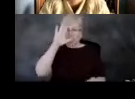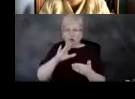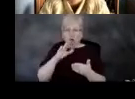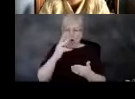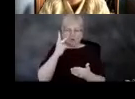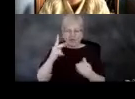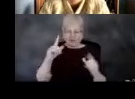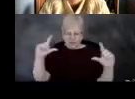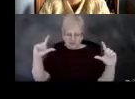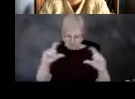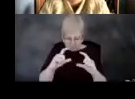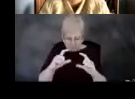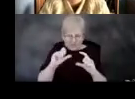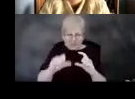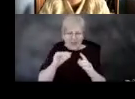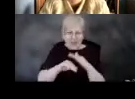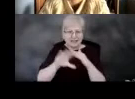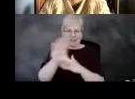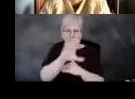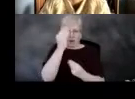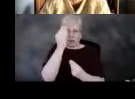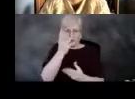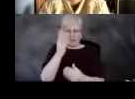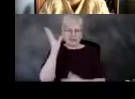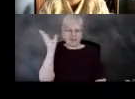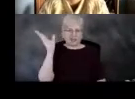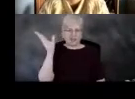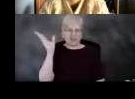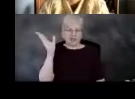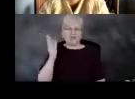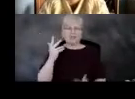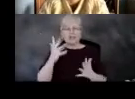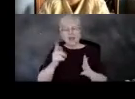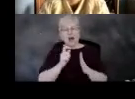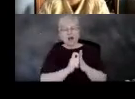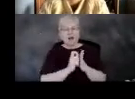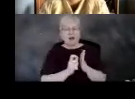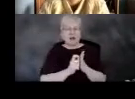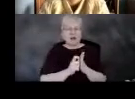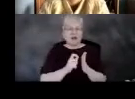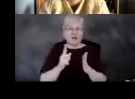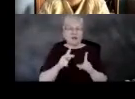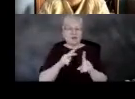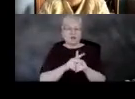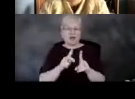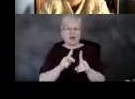17:27:04 Now, there is a lot of notes about how to do this that apply to your life presentation.